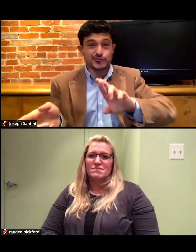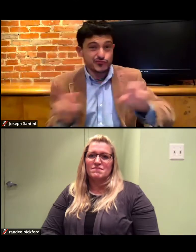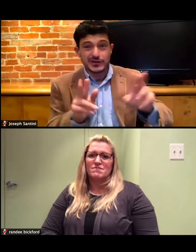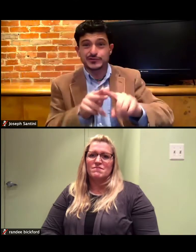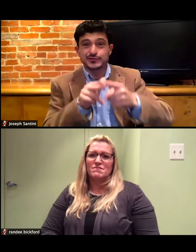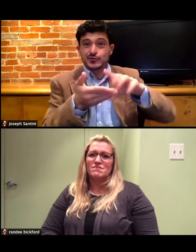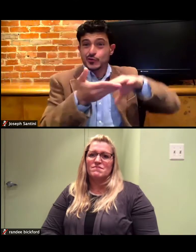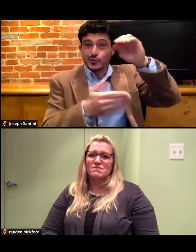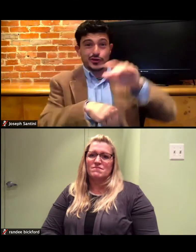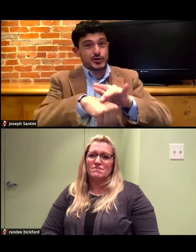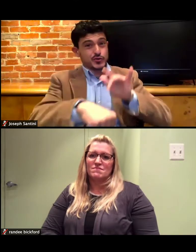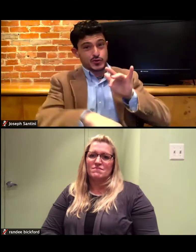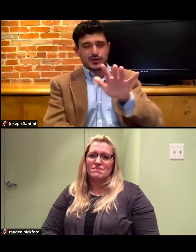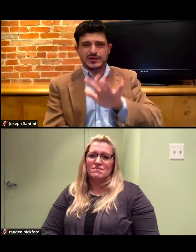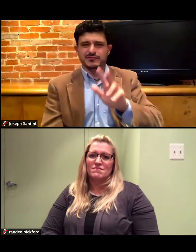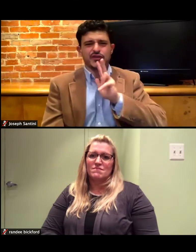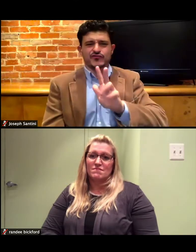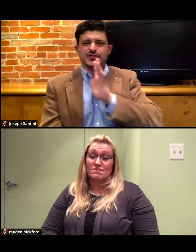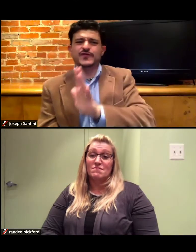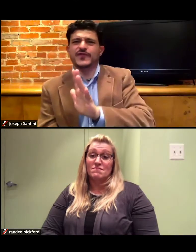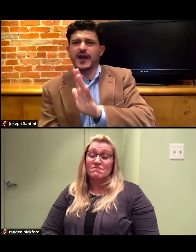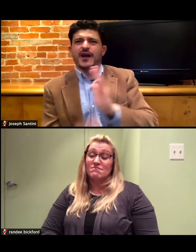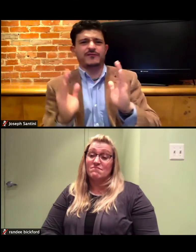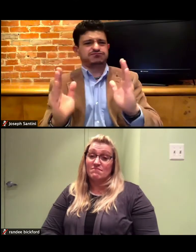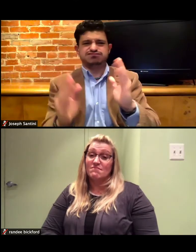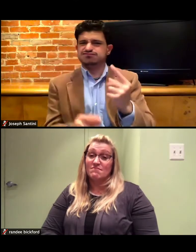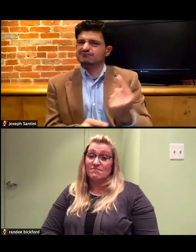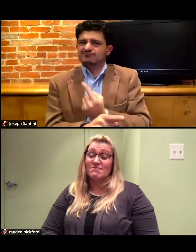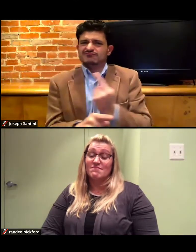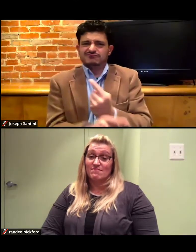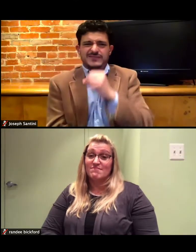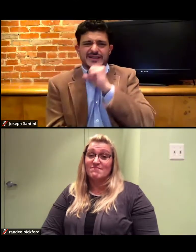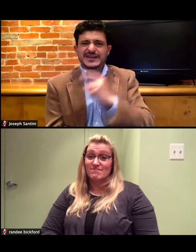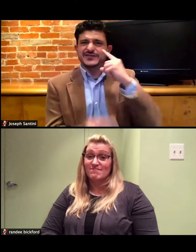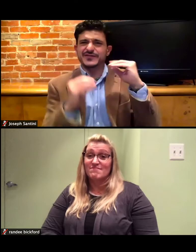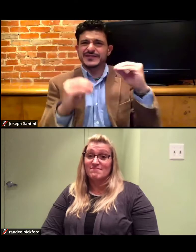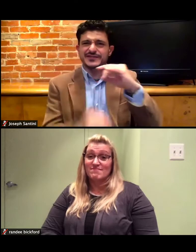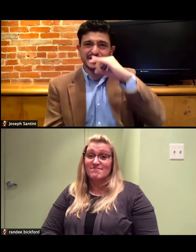Research shows that children are ready to start learning at ages three to five years old.